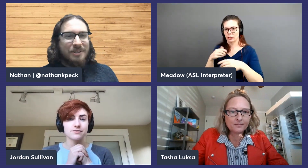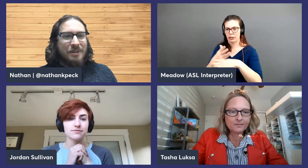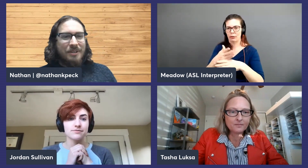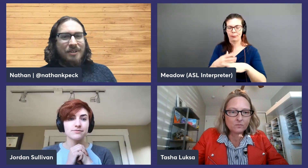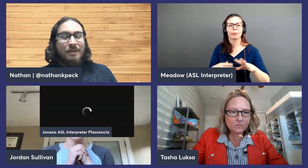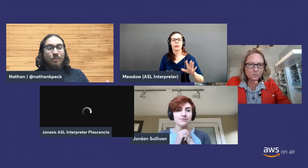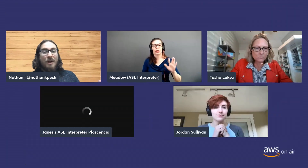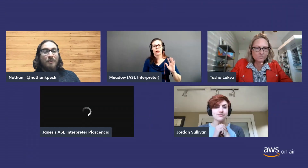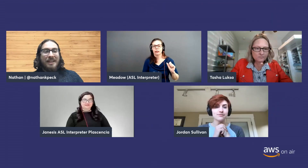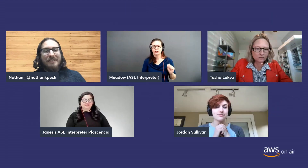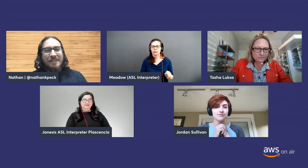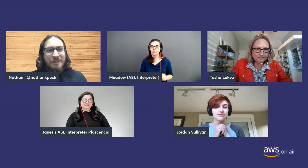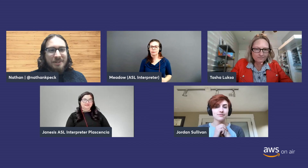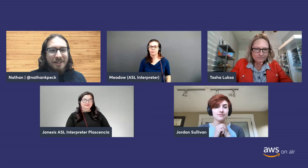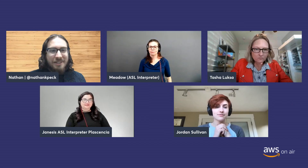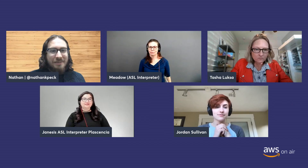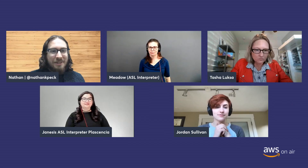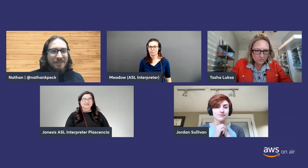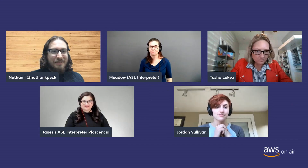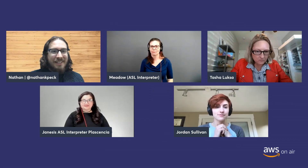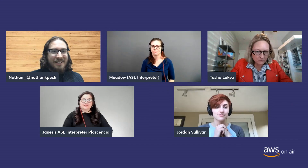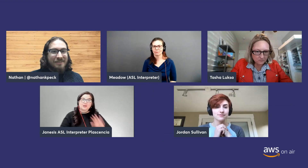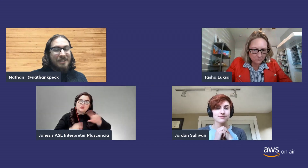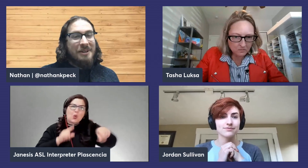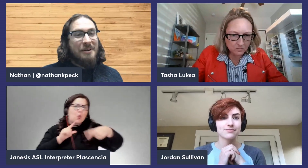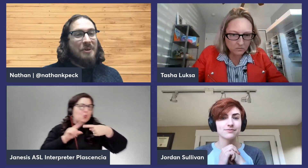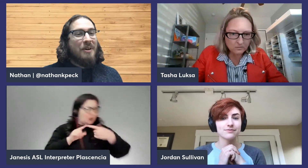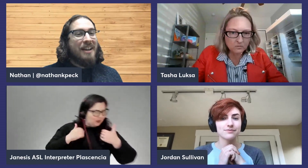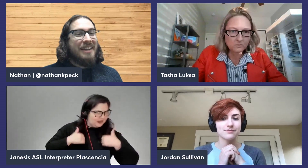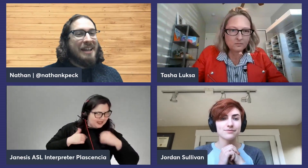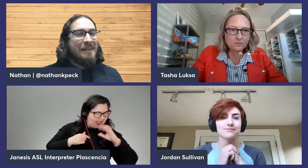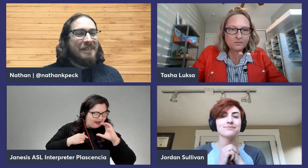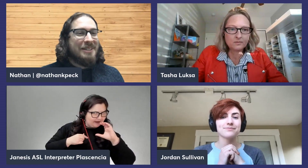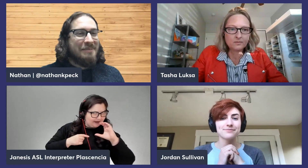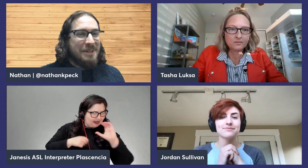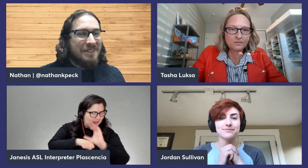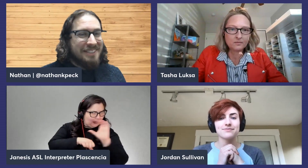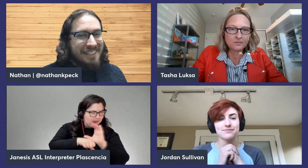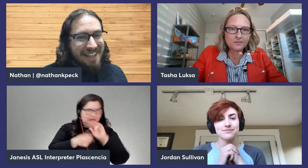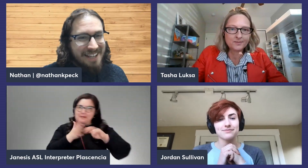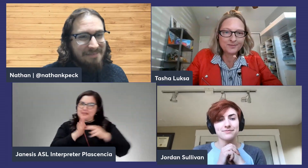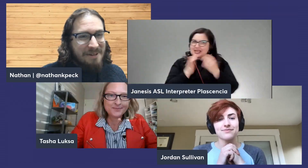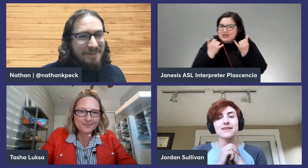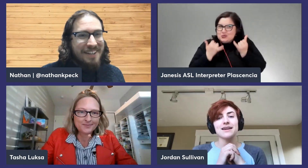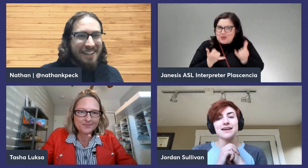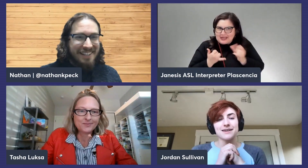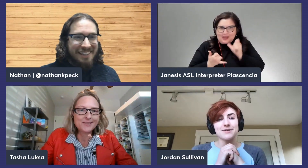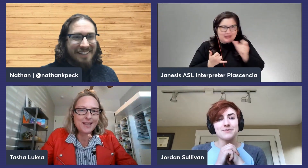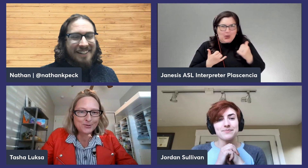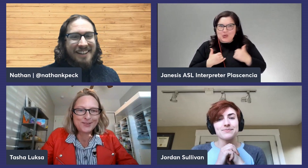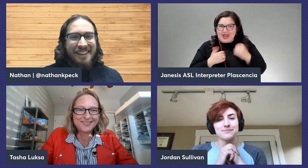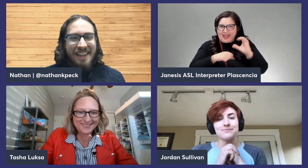So, you said, "When we have these computers," so I assume what you mean is, we don't quite have these computers yet, but we're getting there. - .